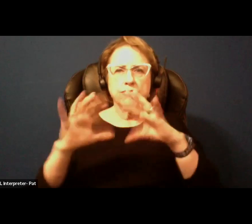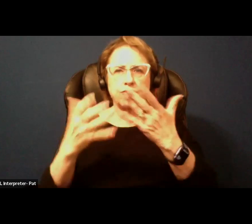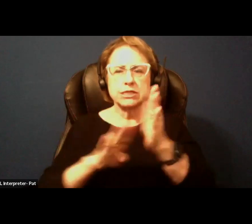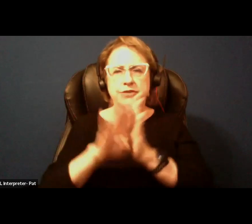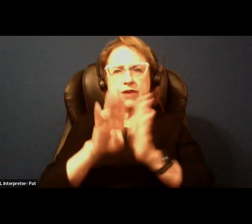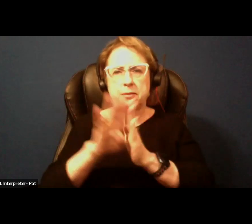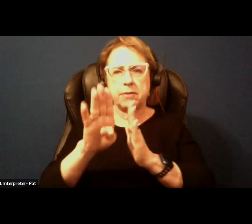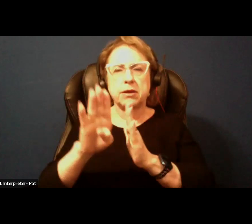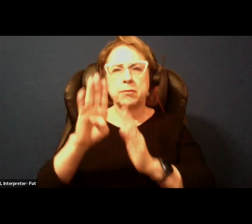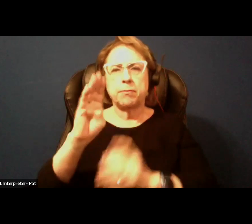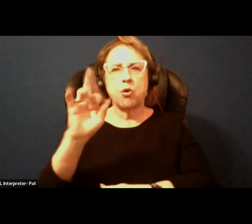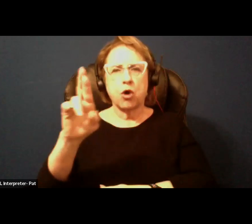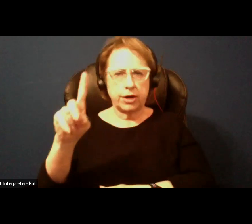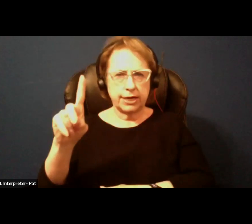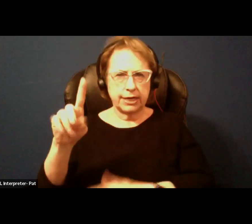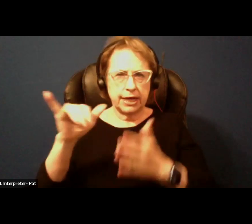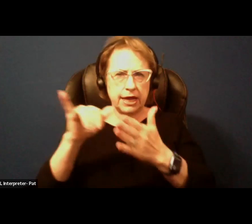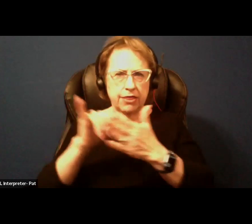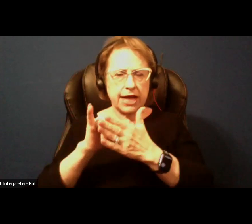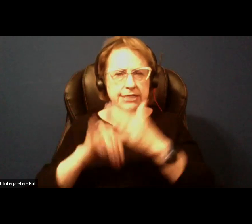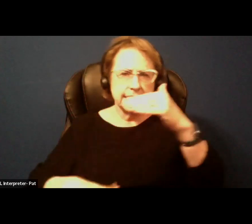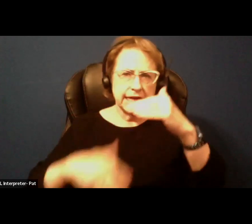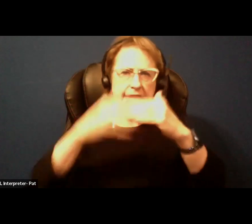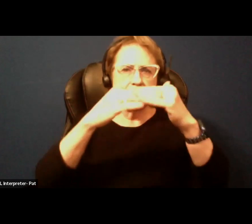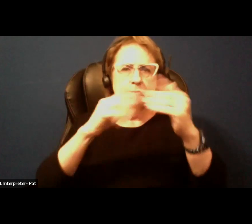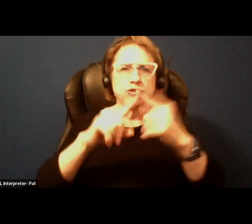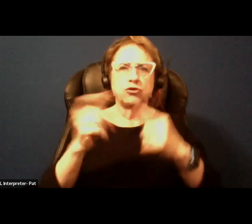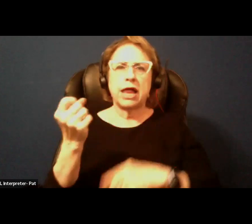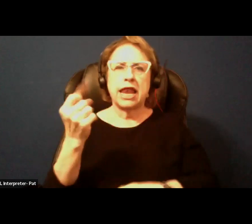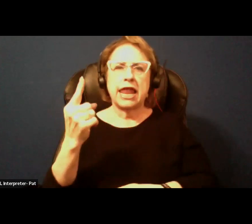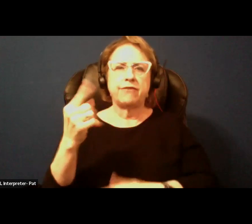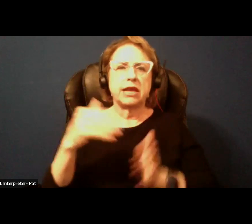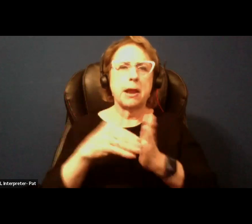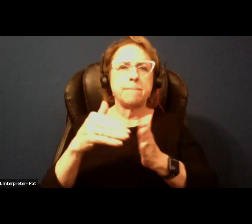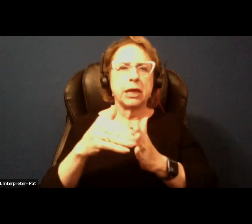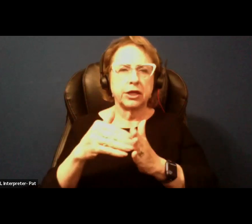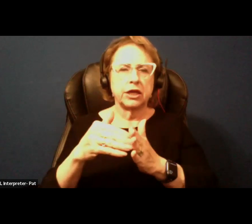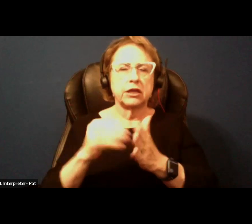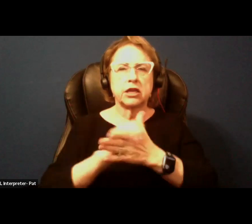what's getting us to 11 million dollars that we're investing in the State of California for workforce